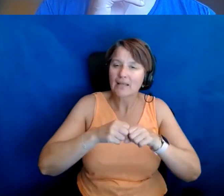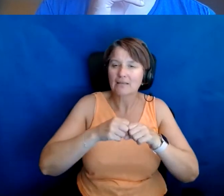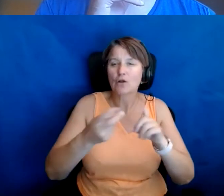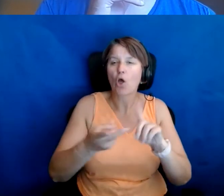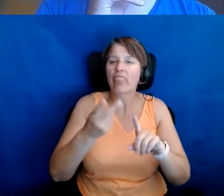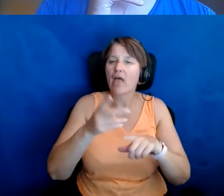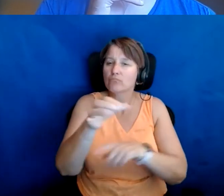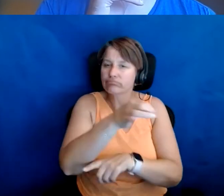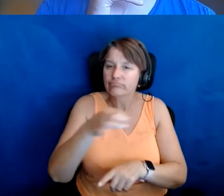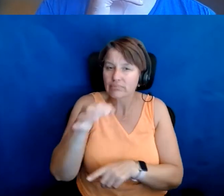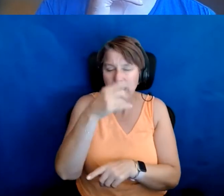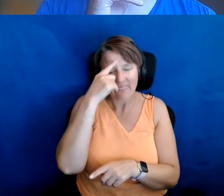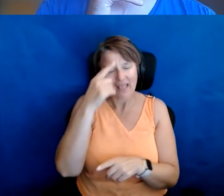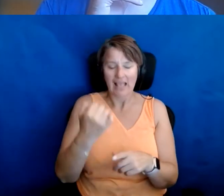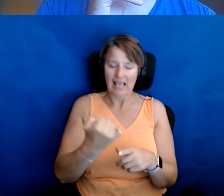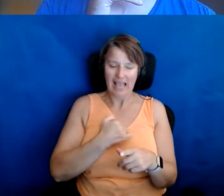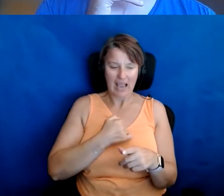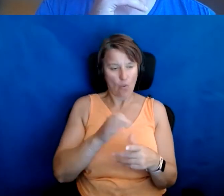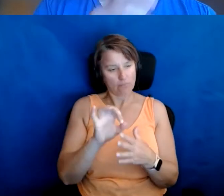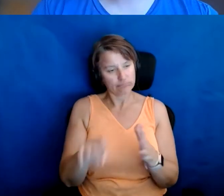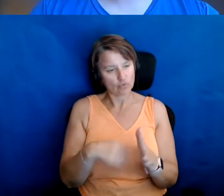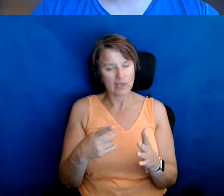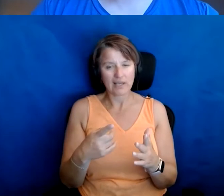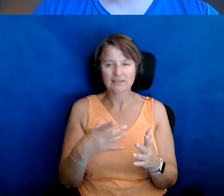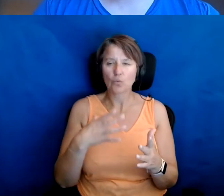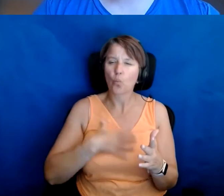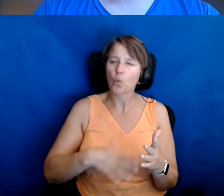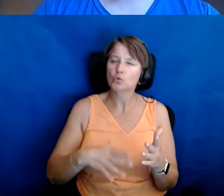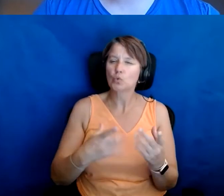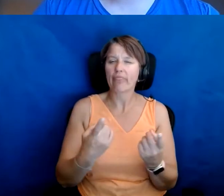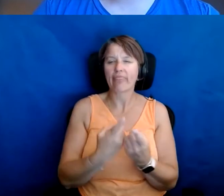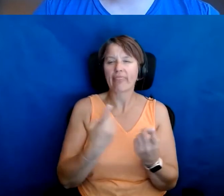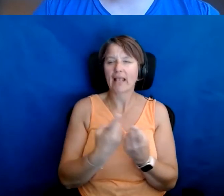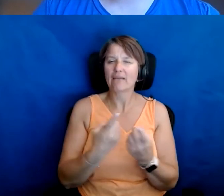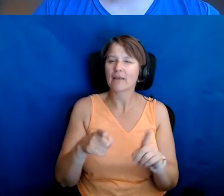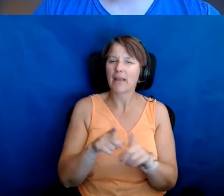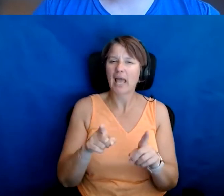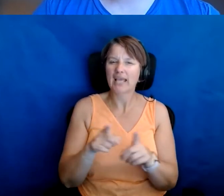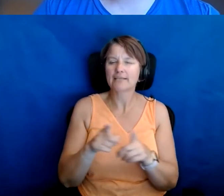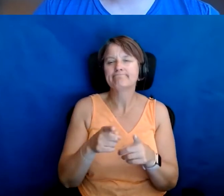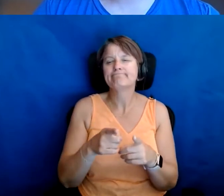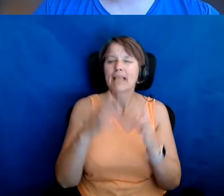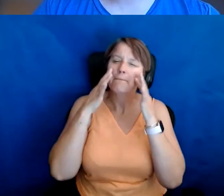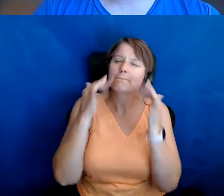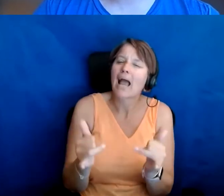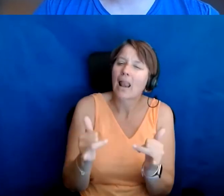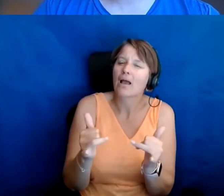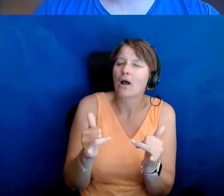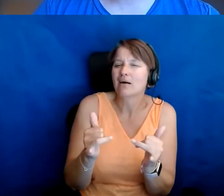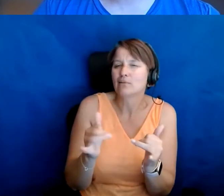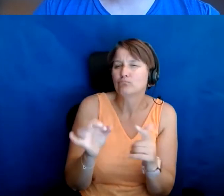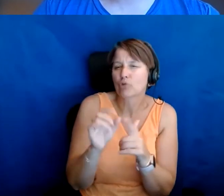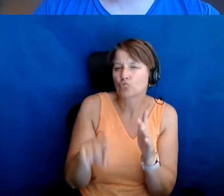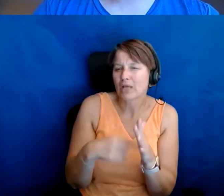projects as sort of these, I always like to think of them as a state of a pilot project. And by calling it a pilot project,